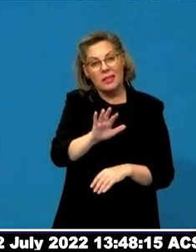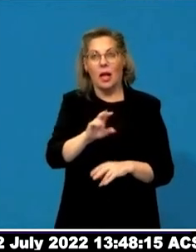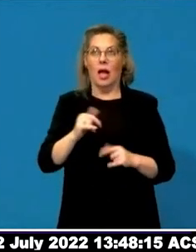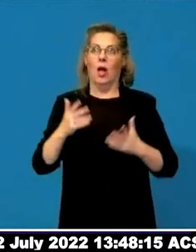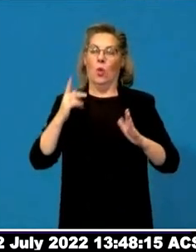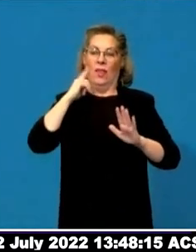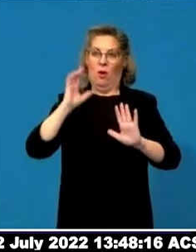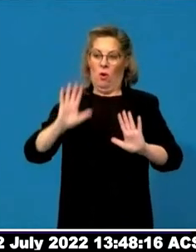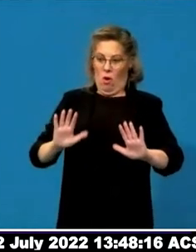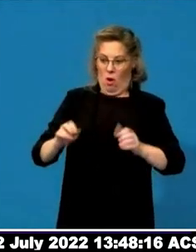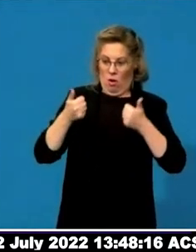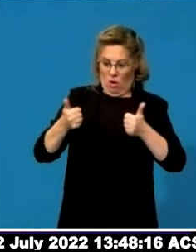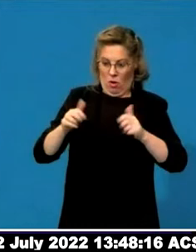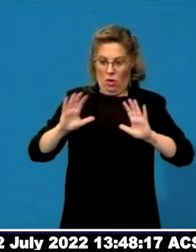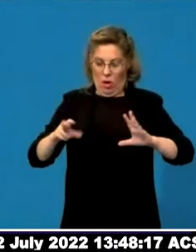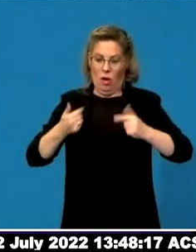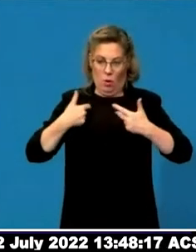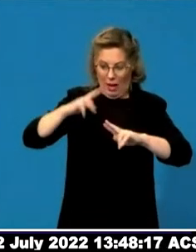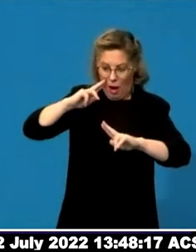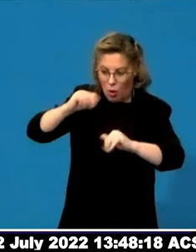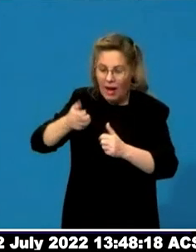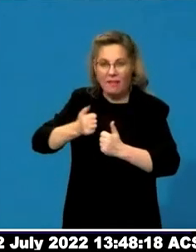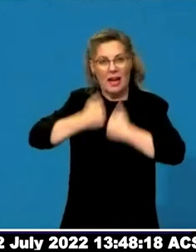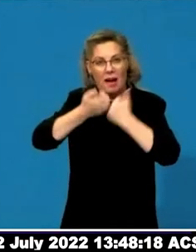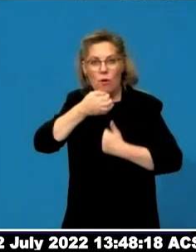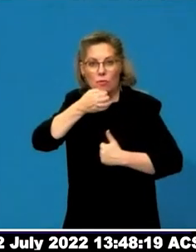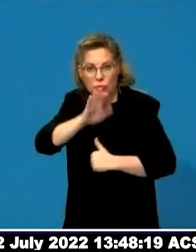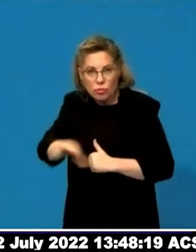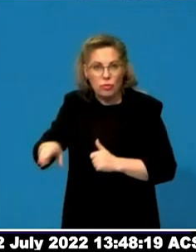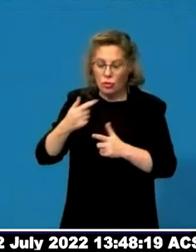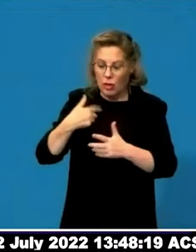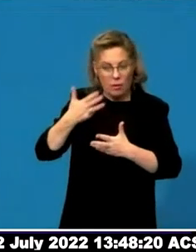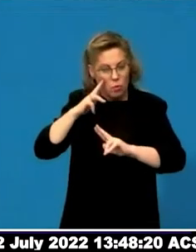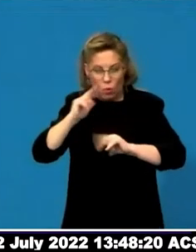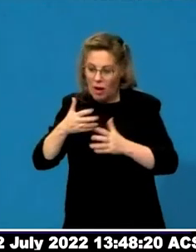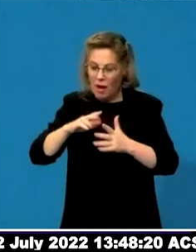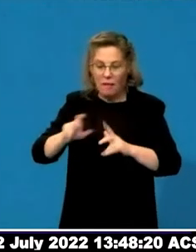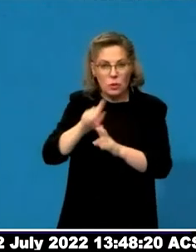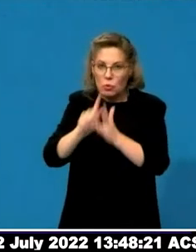holding on to our Tjungu team, but I don't think so, you know.